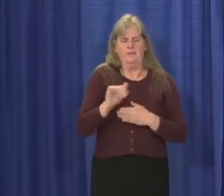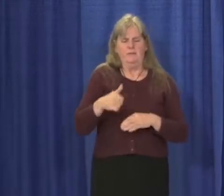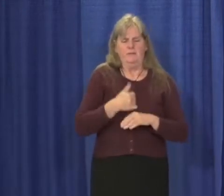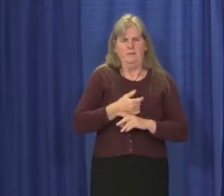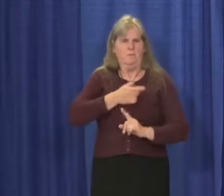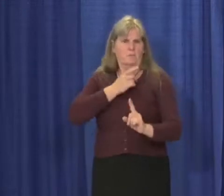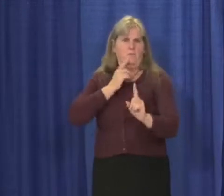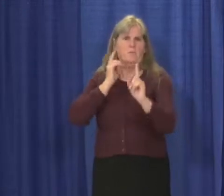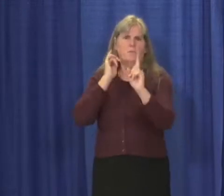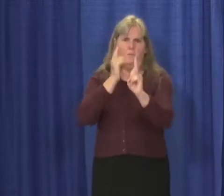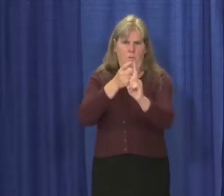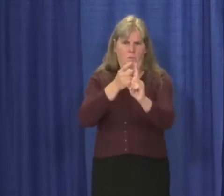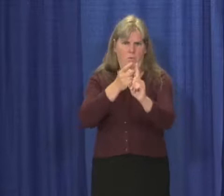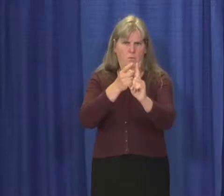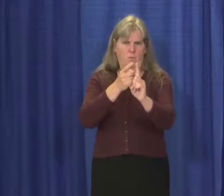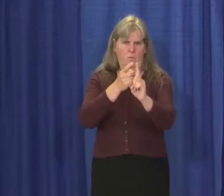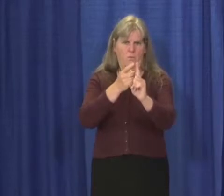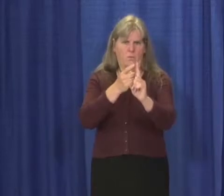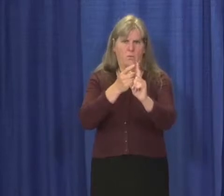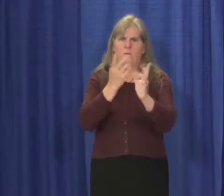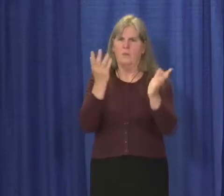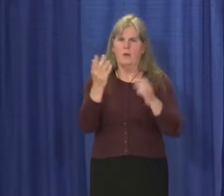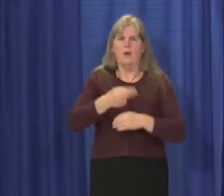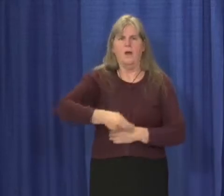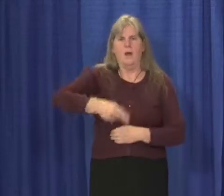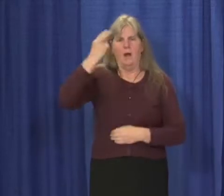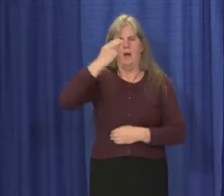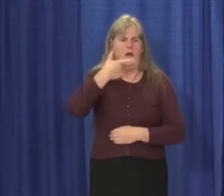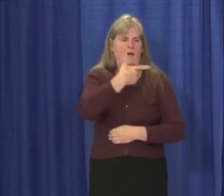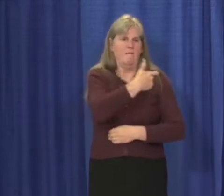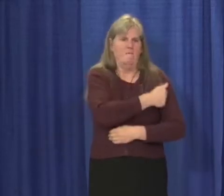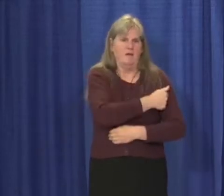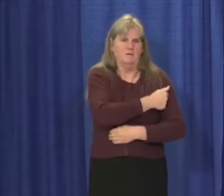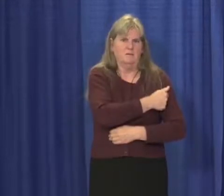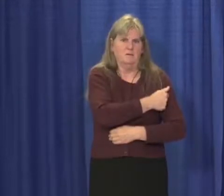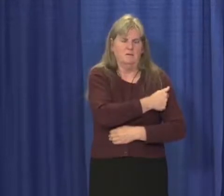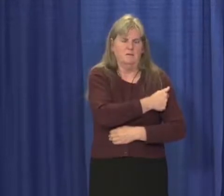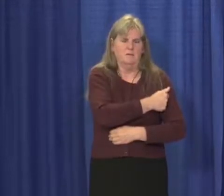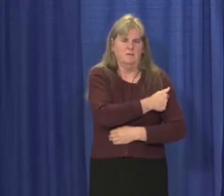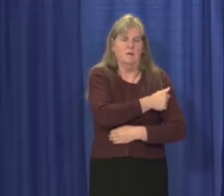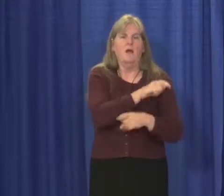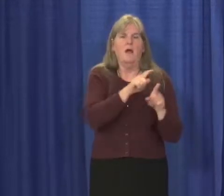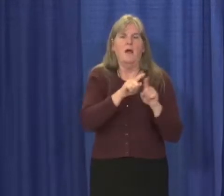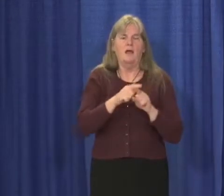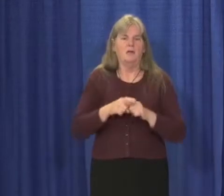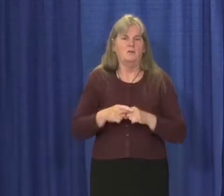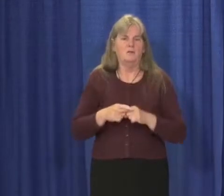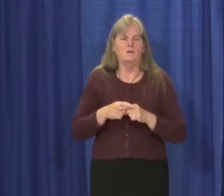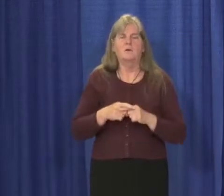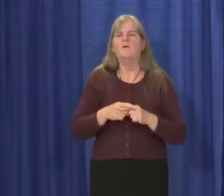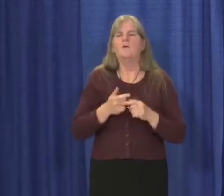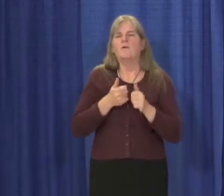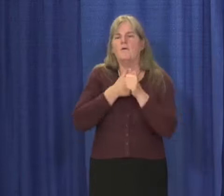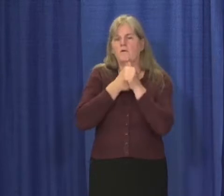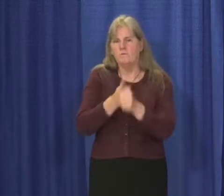emergency. A high vaccine uptake and careful adherence to whatever stage of the pandemic measures